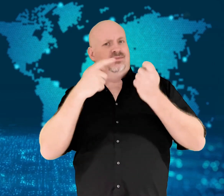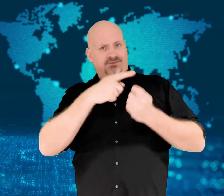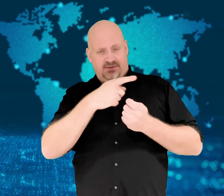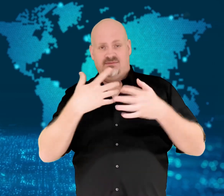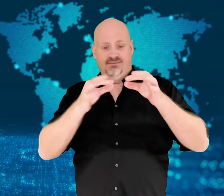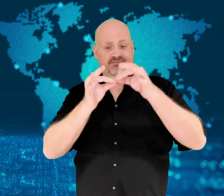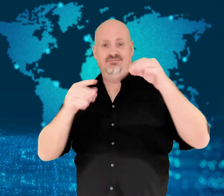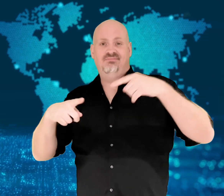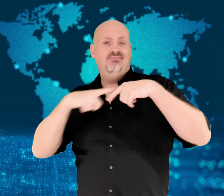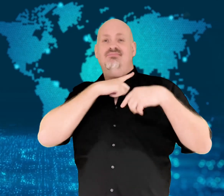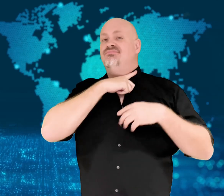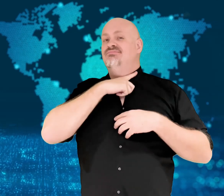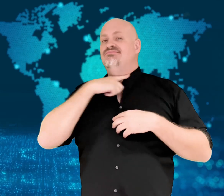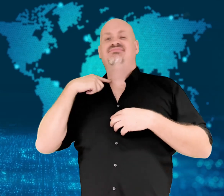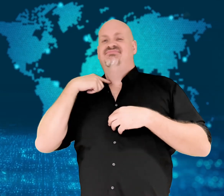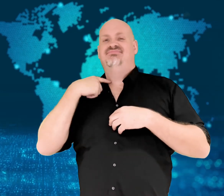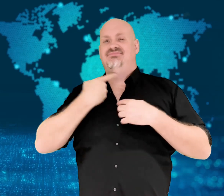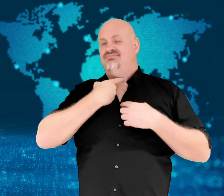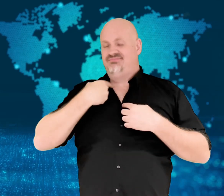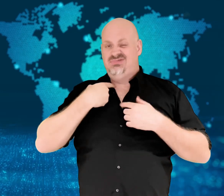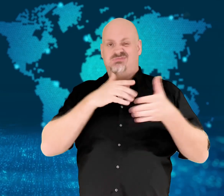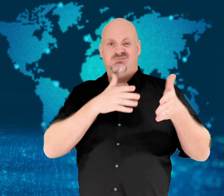the annual Uttarayan festival.